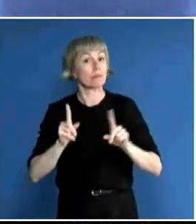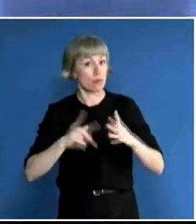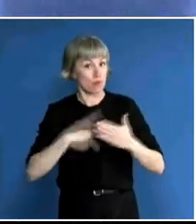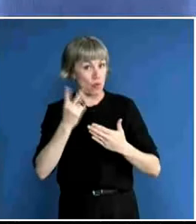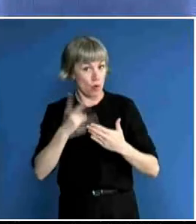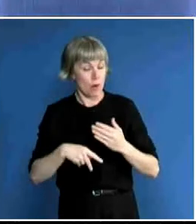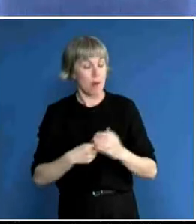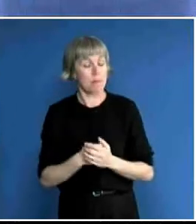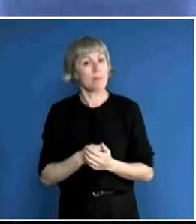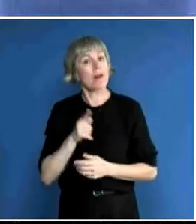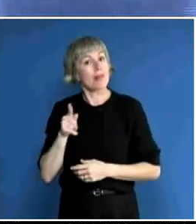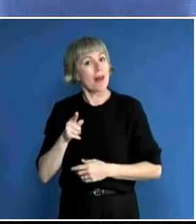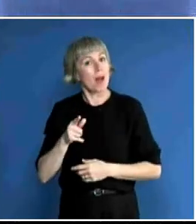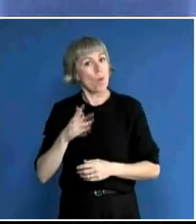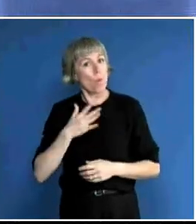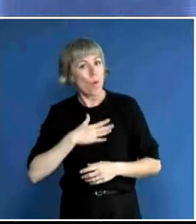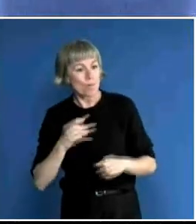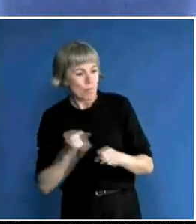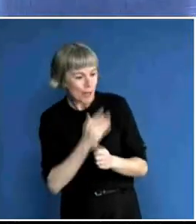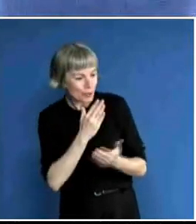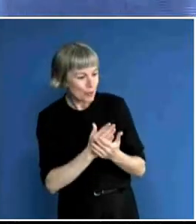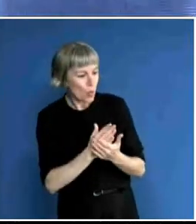to respond to economic and labour market opportunities.